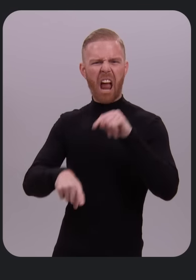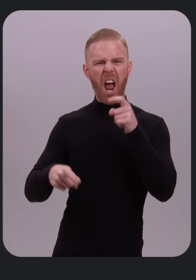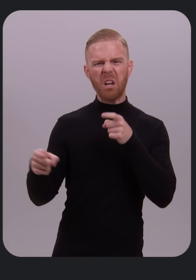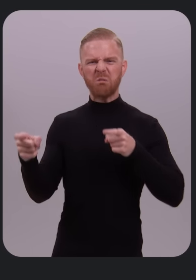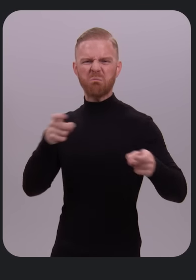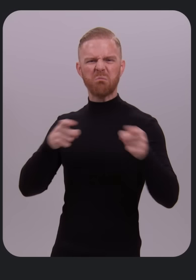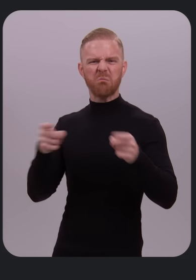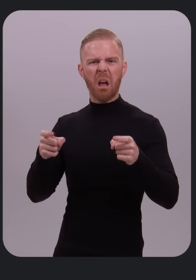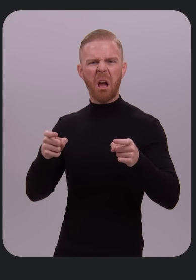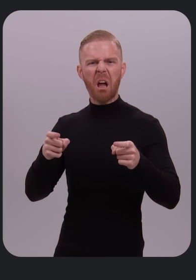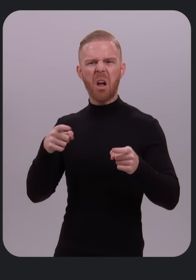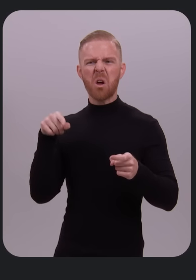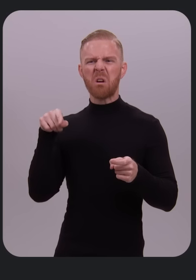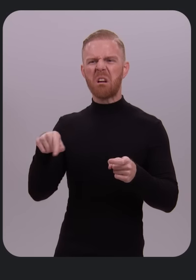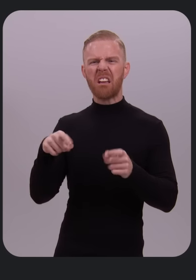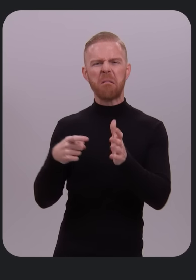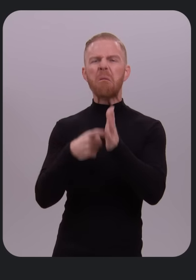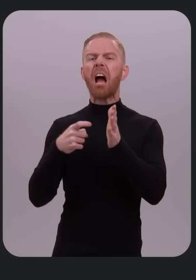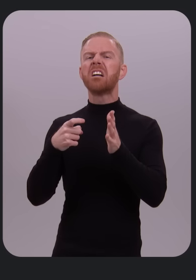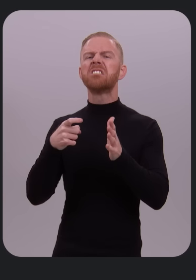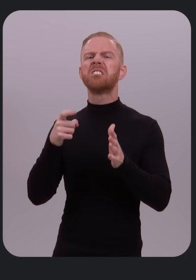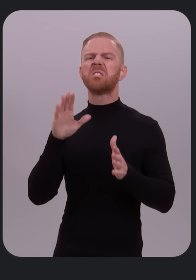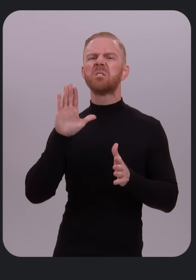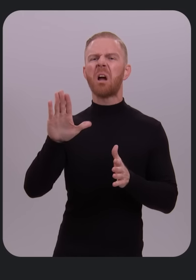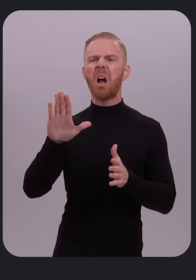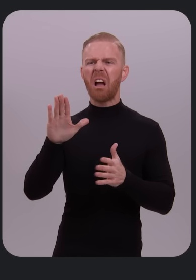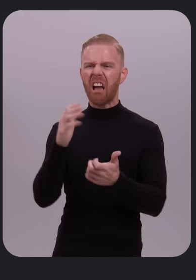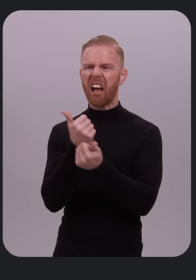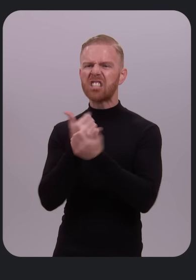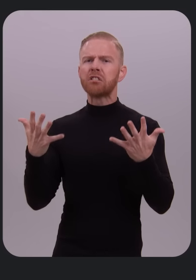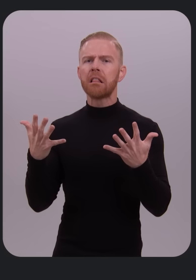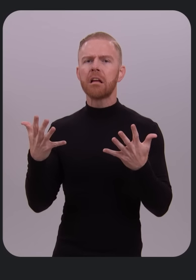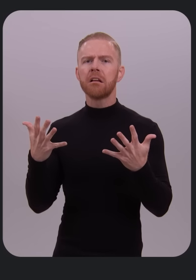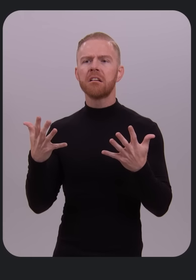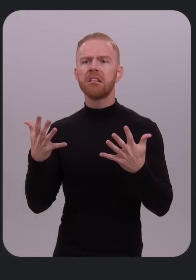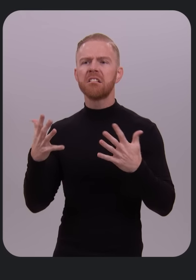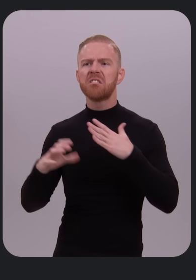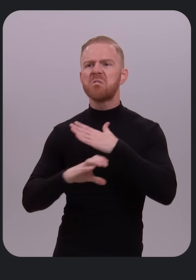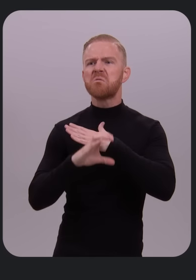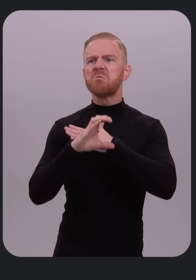And she commands your awe with every breaking light. [END PLAYBACK]